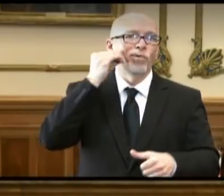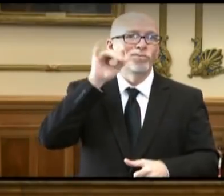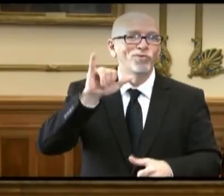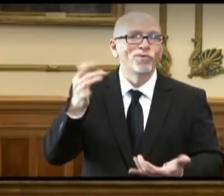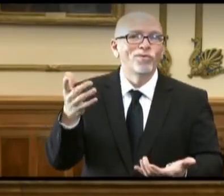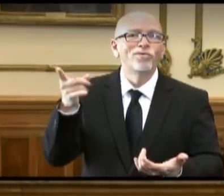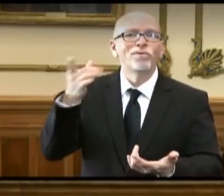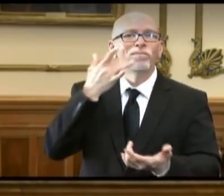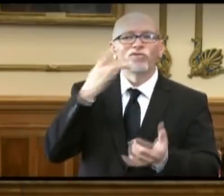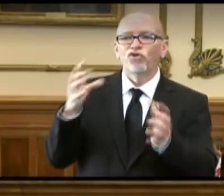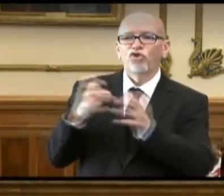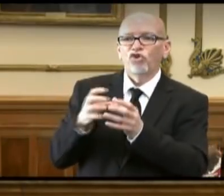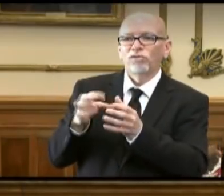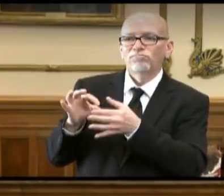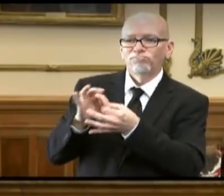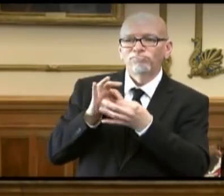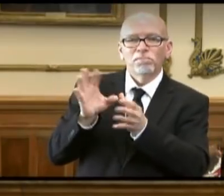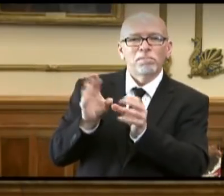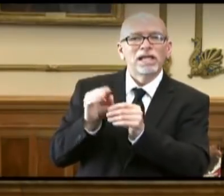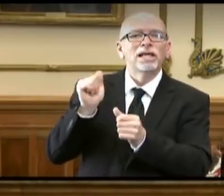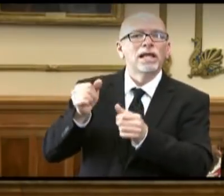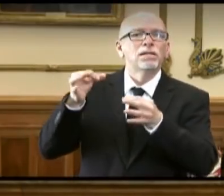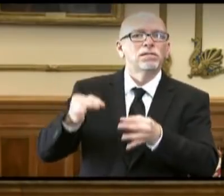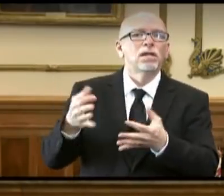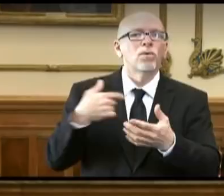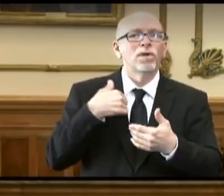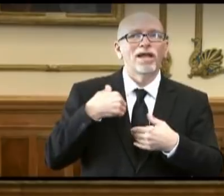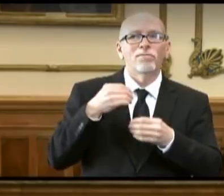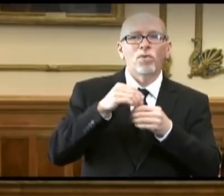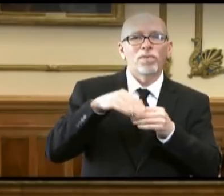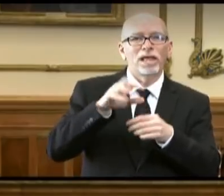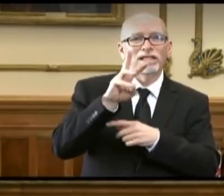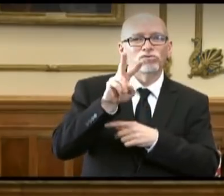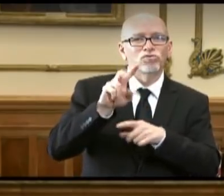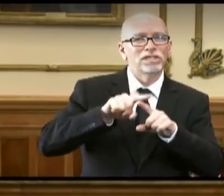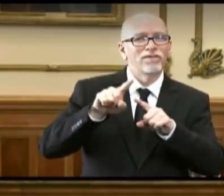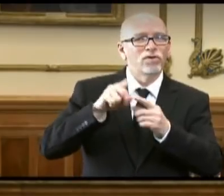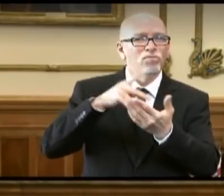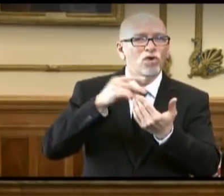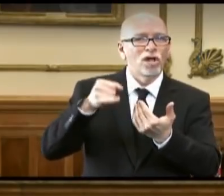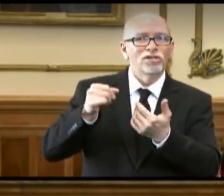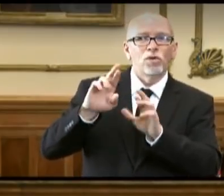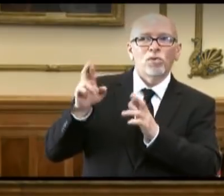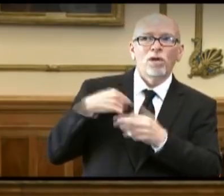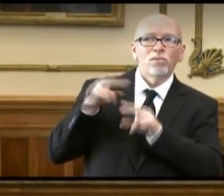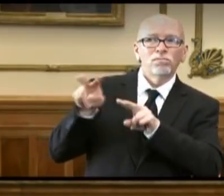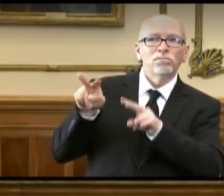WAIT A FEW WEEKS TO MAKE A DECISION. BUT BECAUSE THEIR STAFF IS AT HOME AND THEY WANT TO DO IT IN